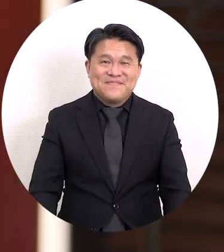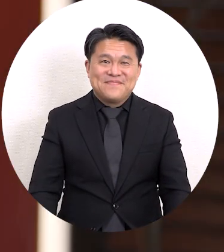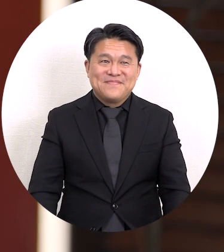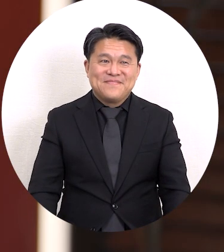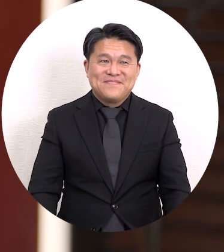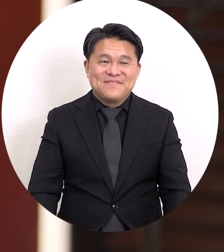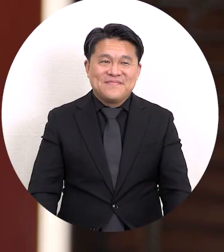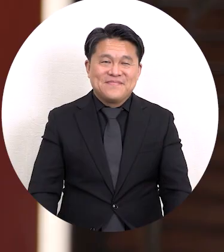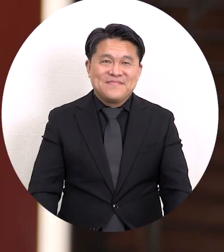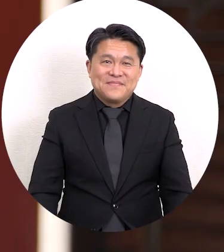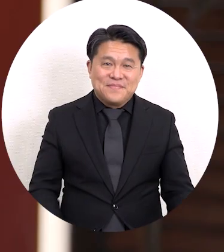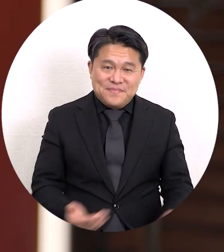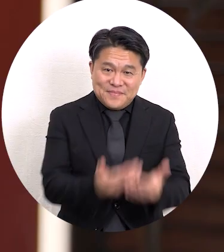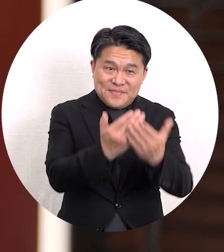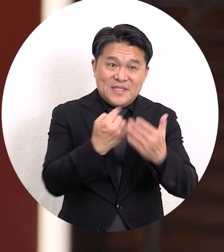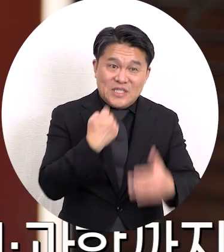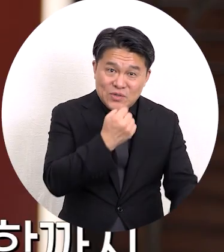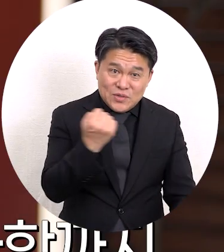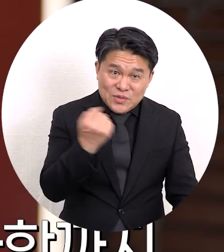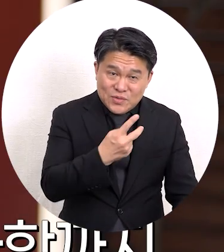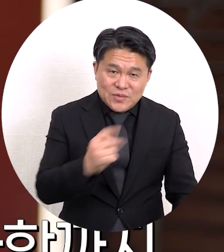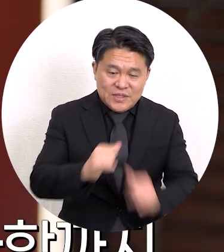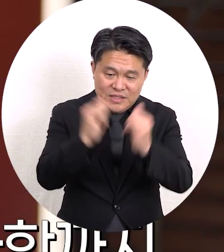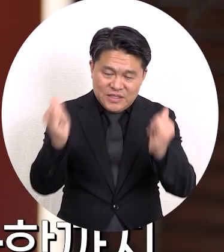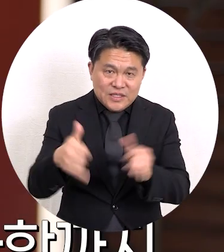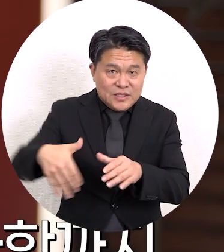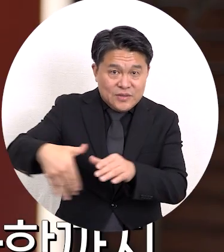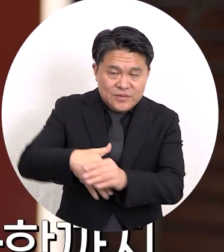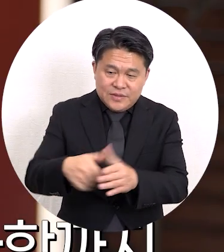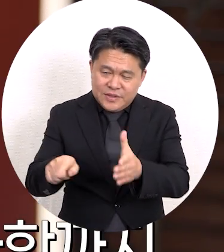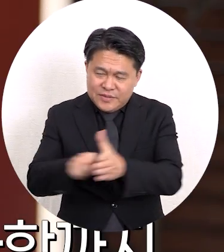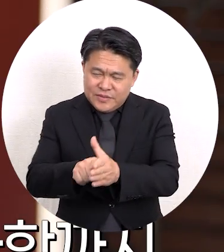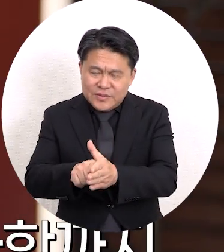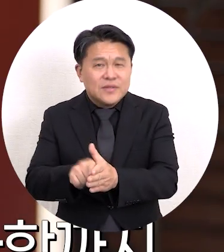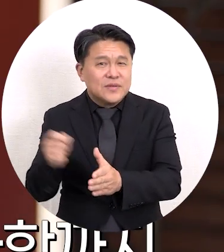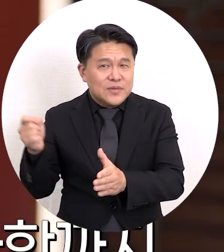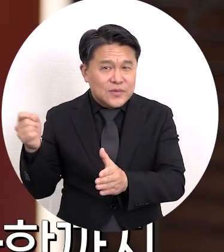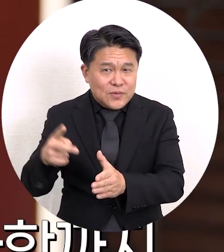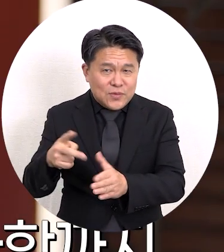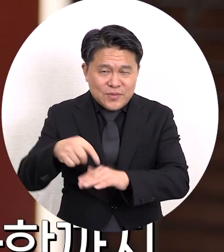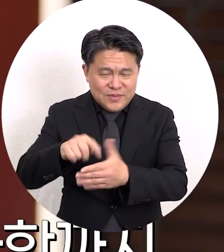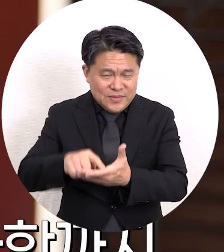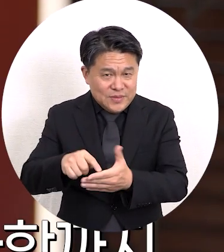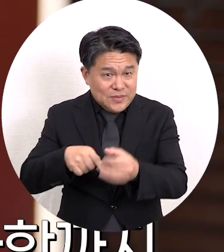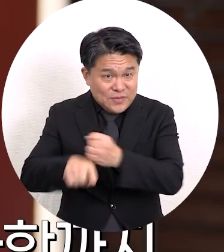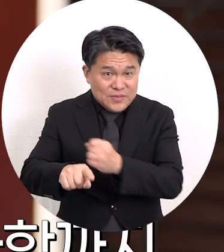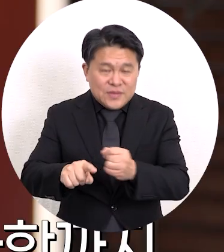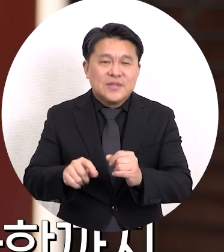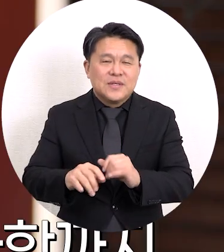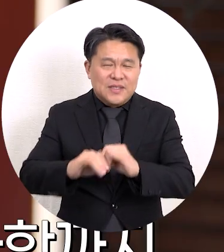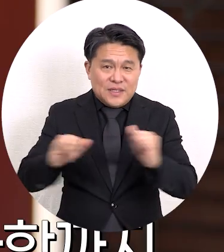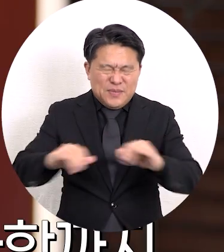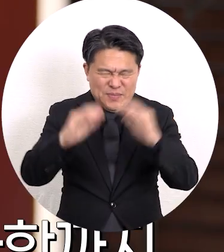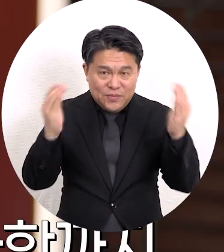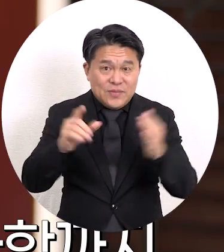Thank you to the four individuals who shared their diverse insights on sound and music,